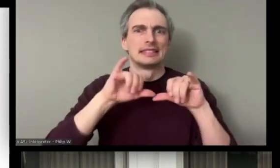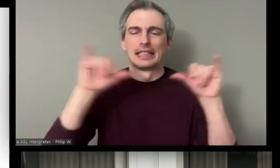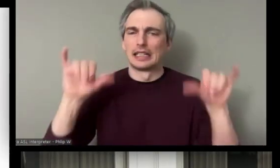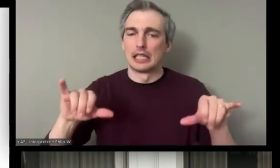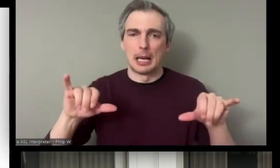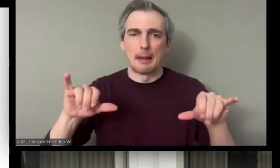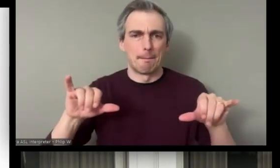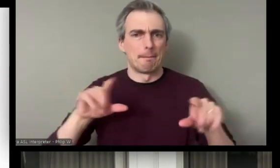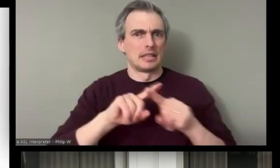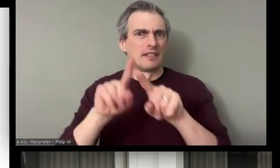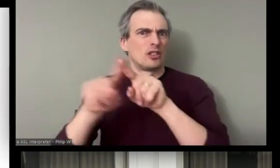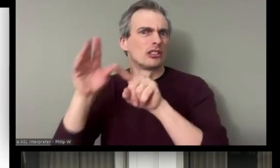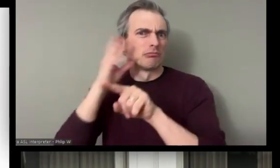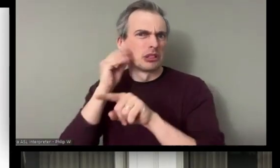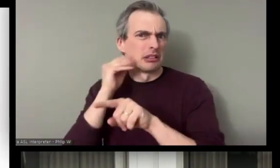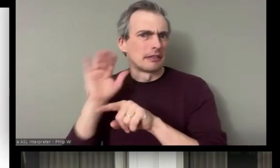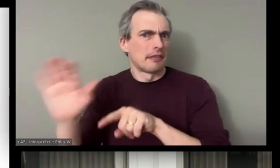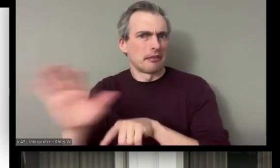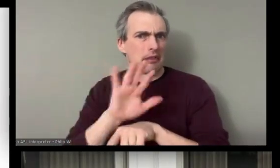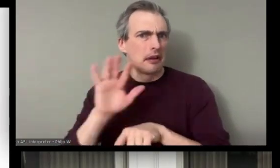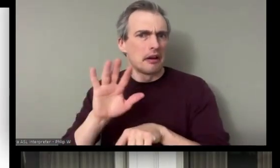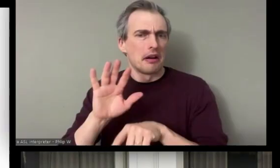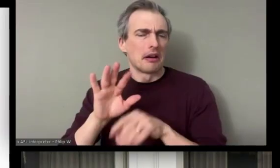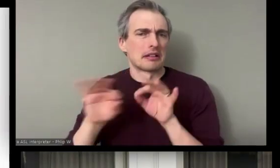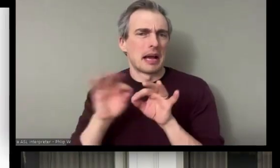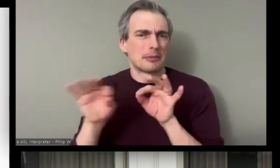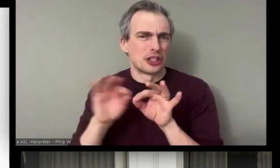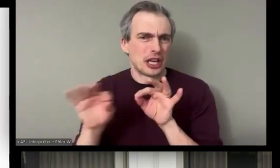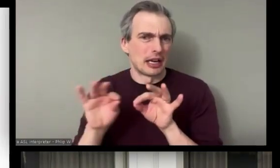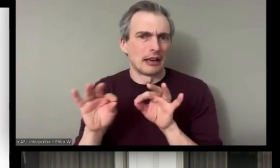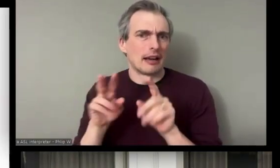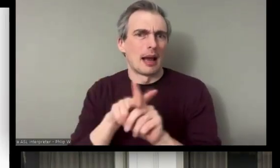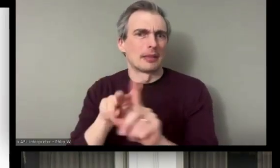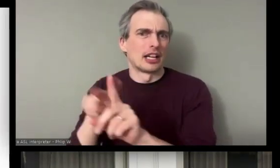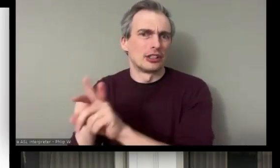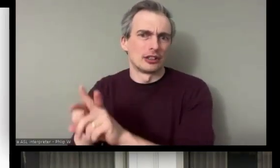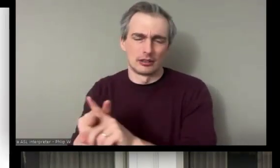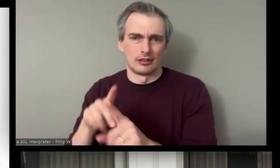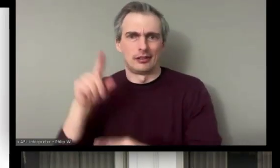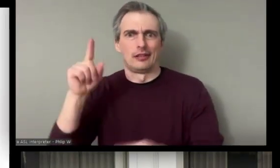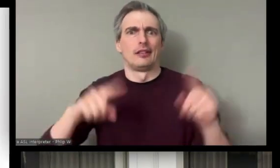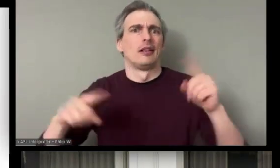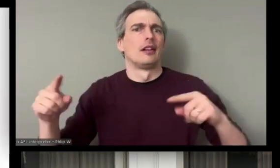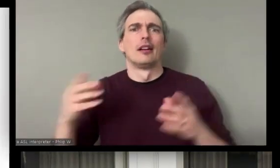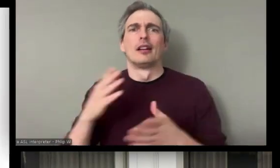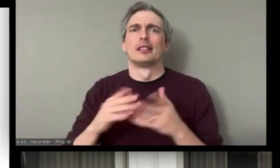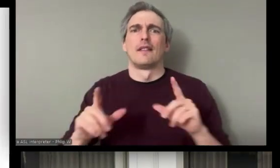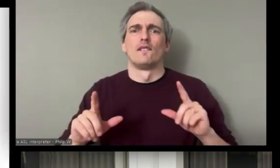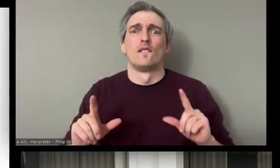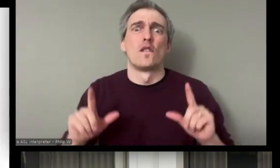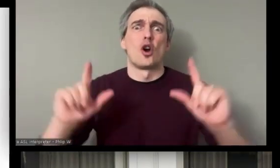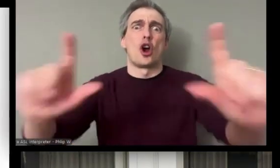So some do put it too far back. Do place captions where they won't obscure tasks.